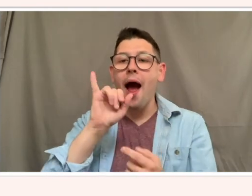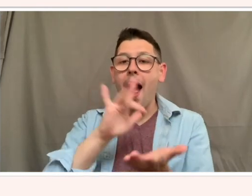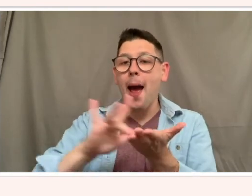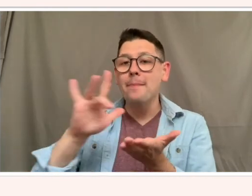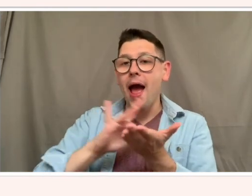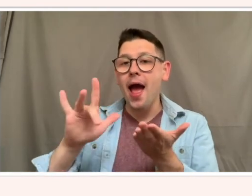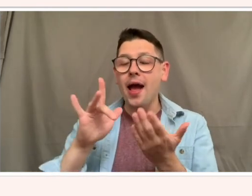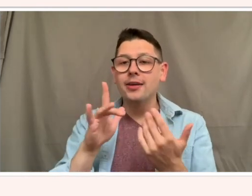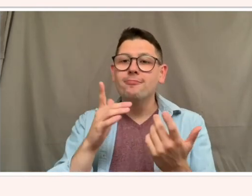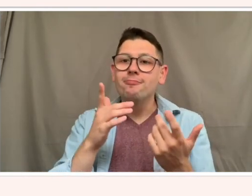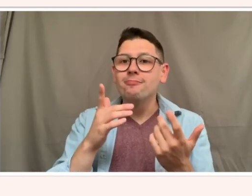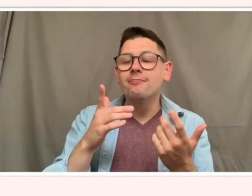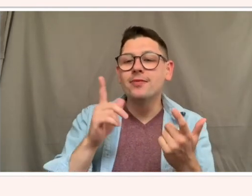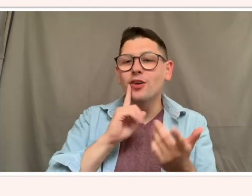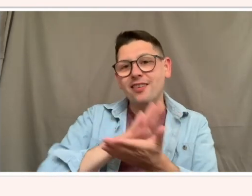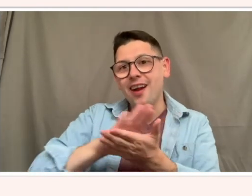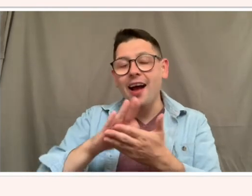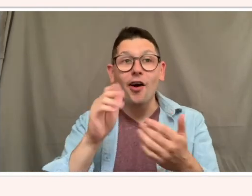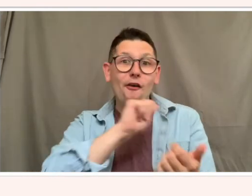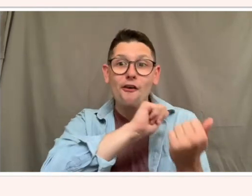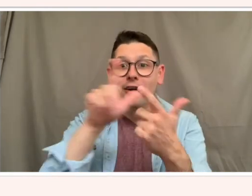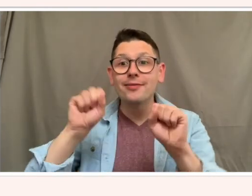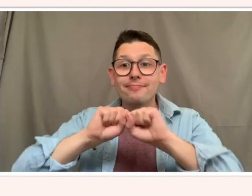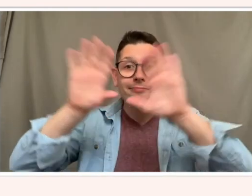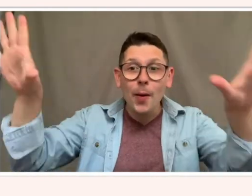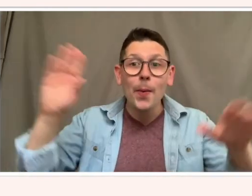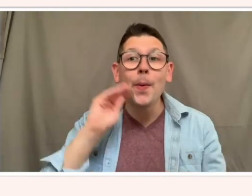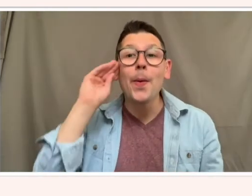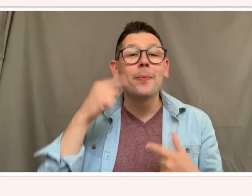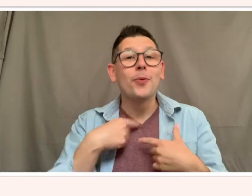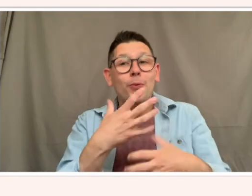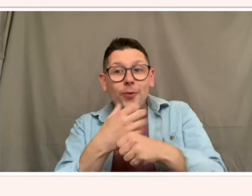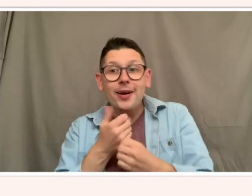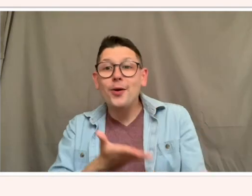and now every student has an iPad, which is has been really nice.